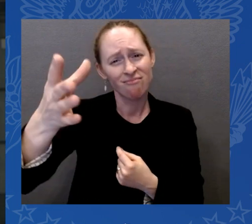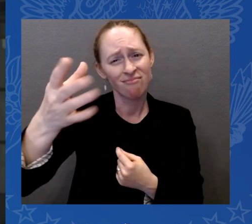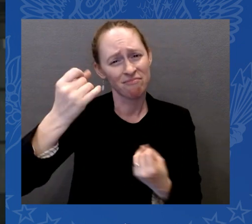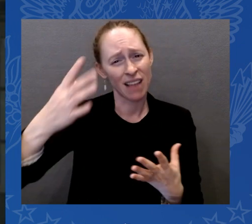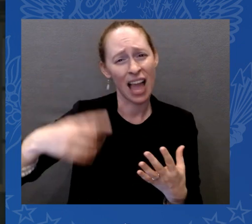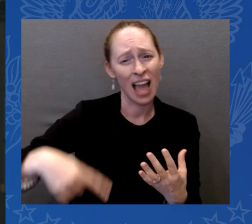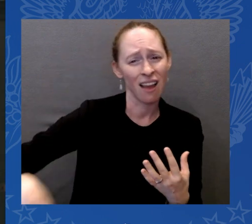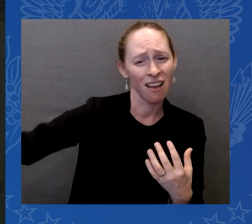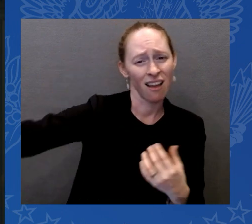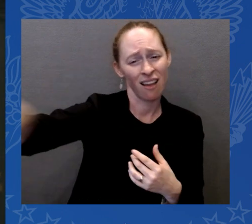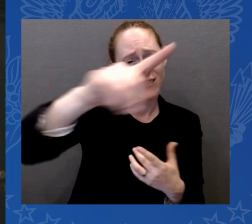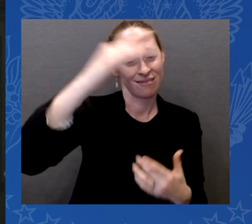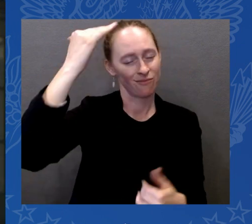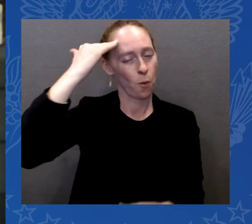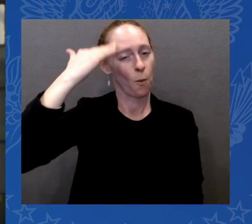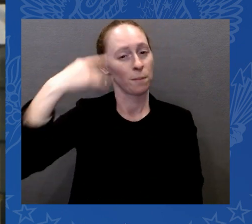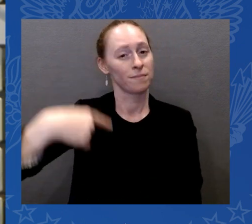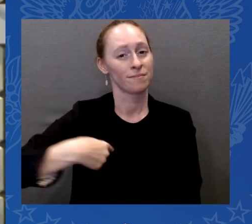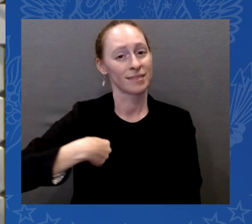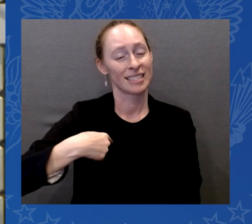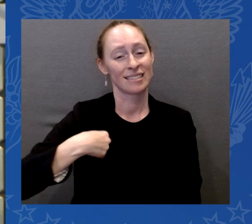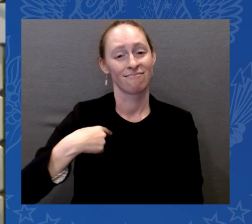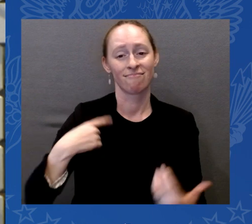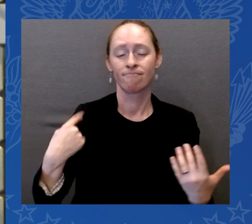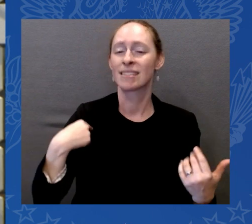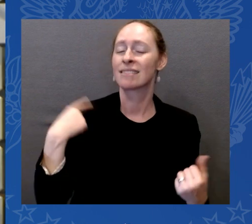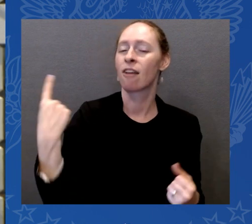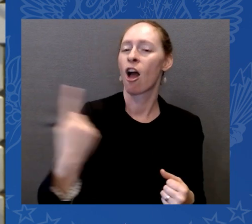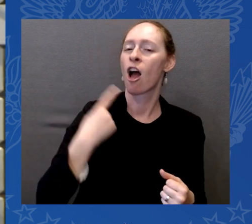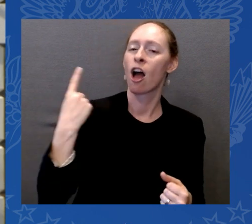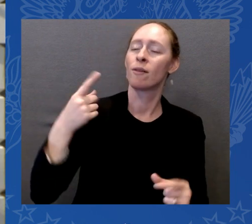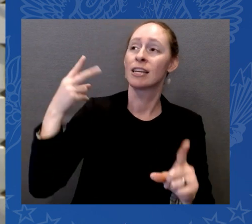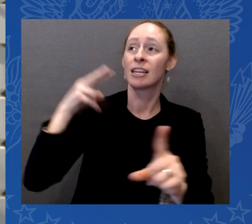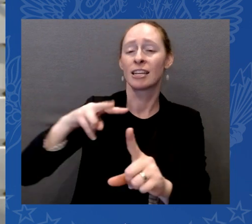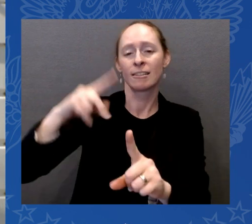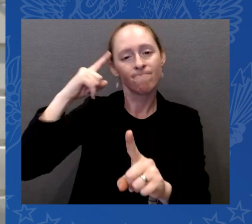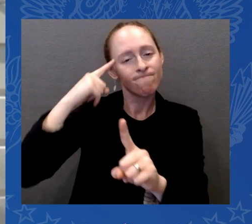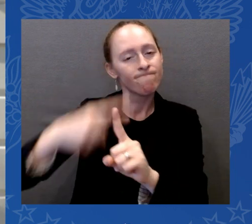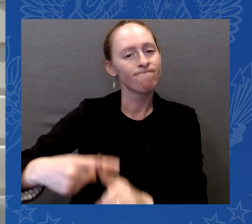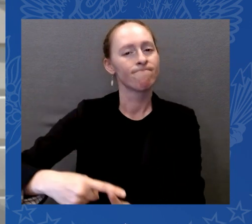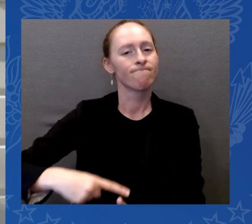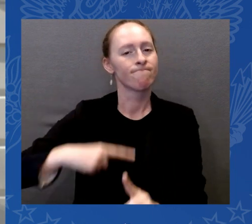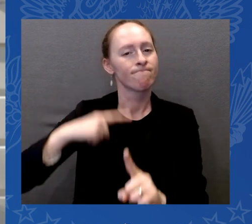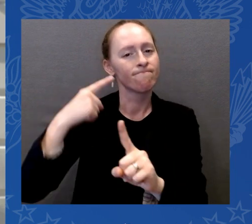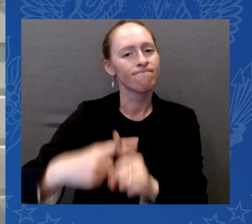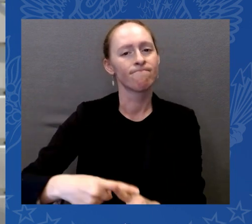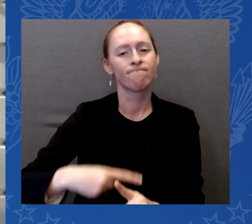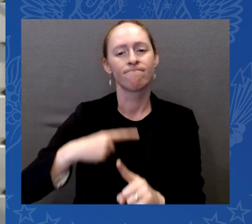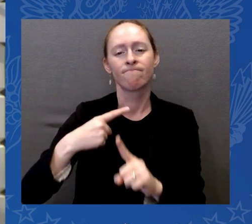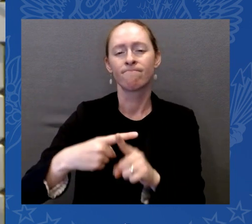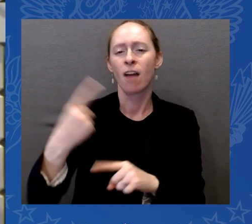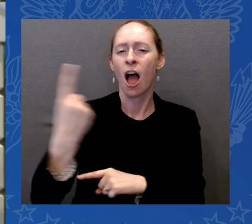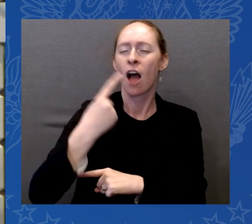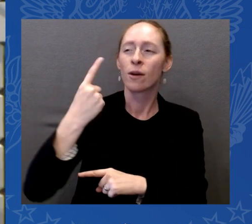than I've ever been in my entire life about America's future. We just have to remember who we are.